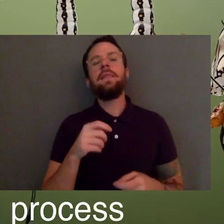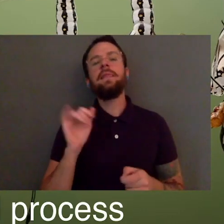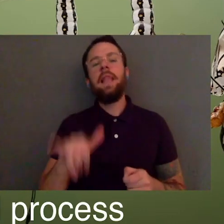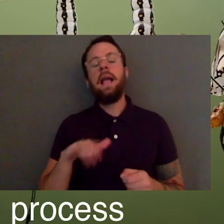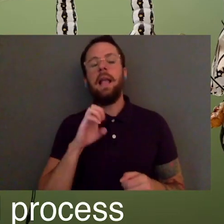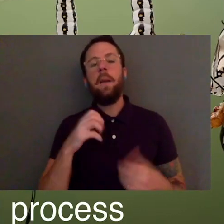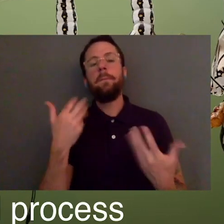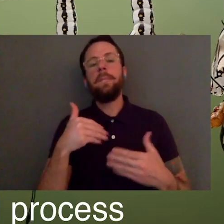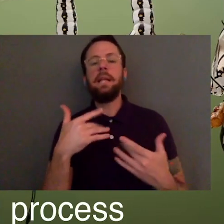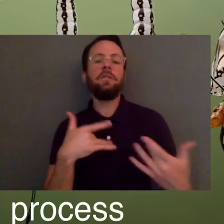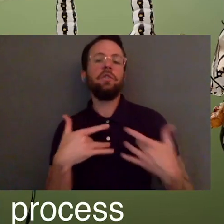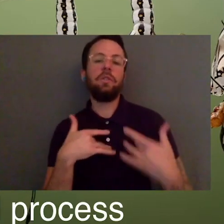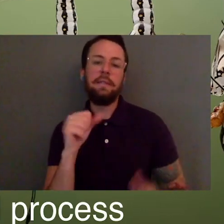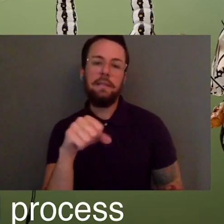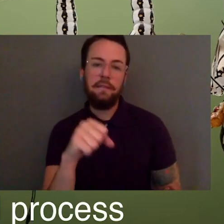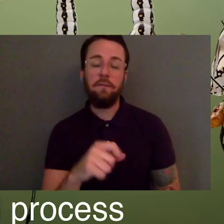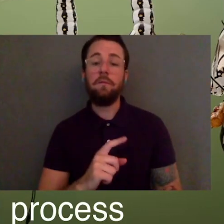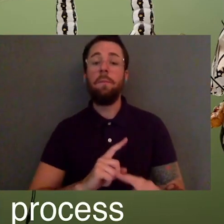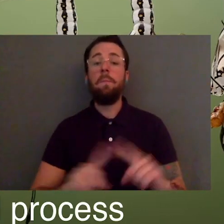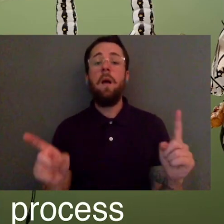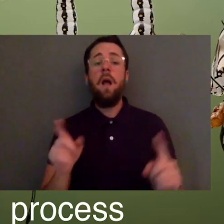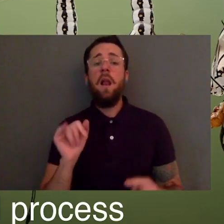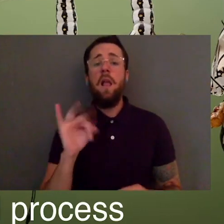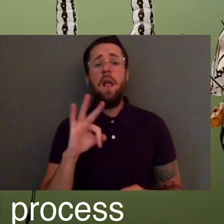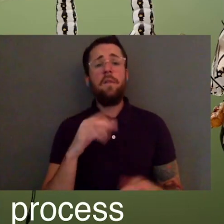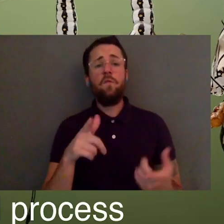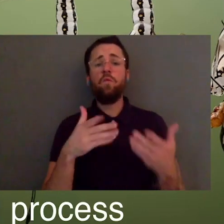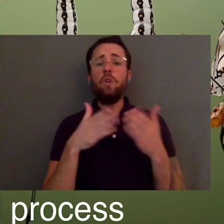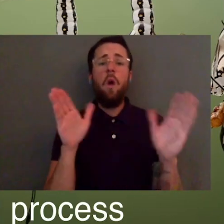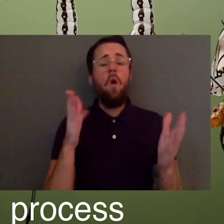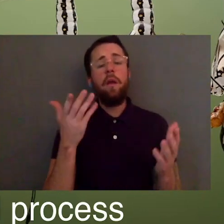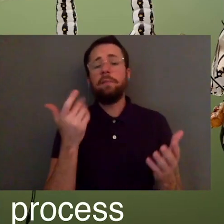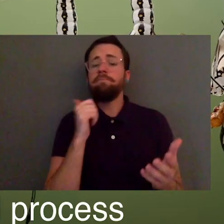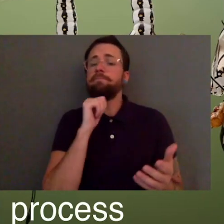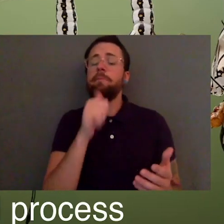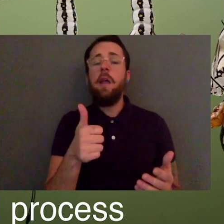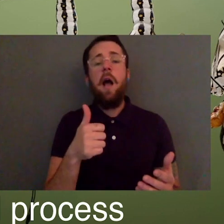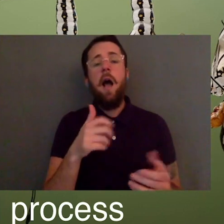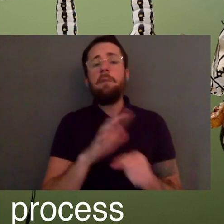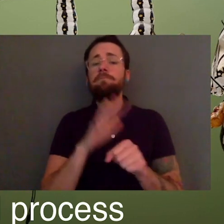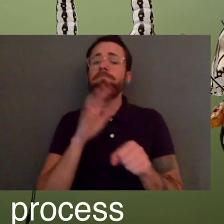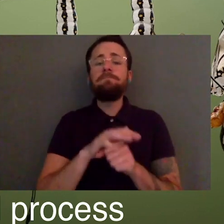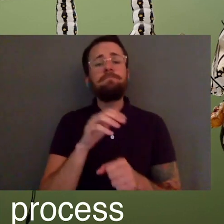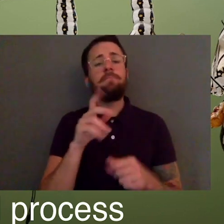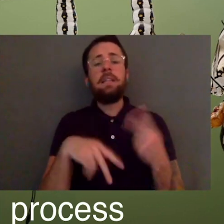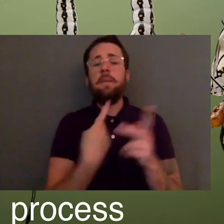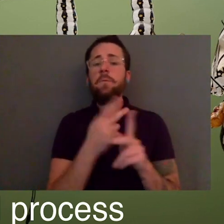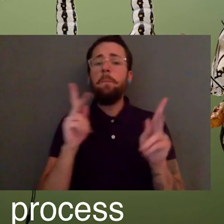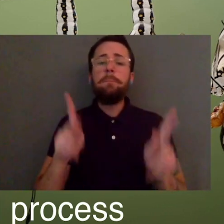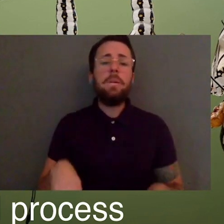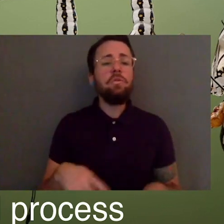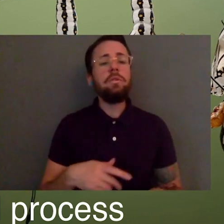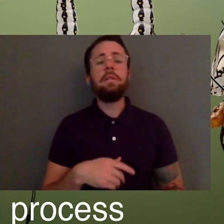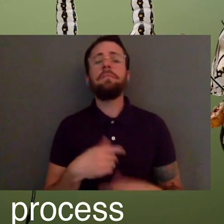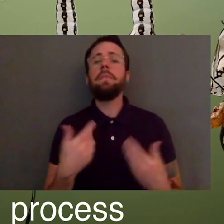So there's some things that we really need to talk about but if you already have a anger